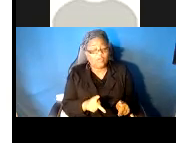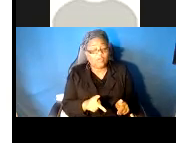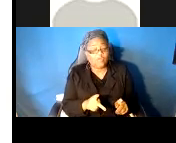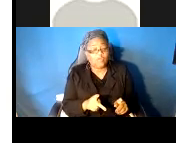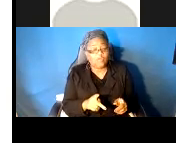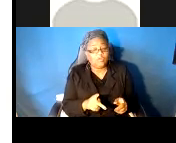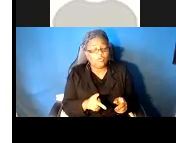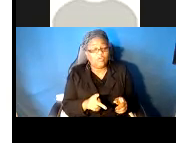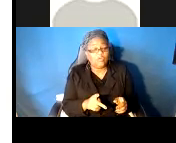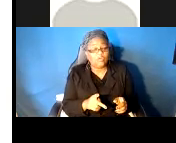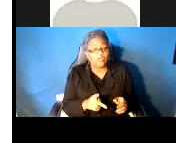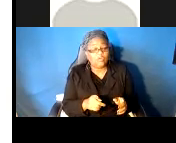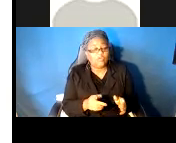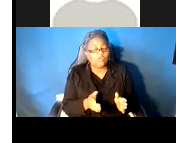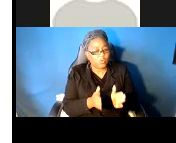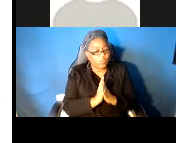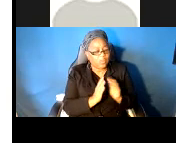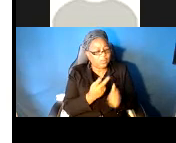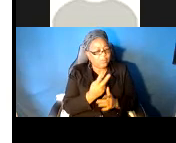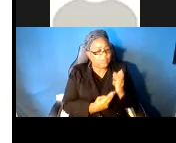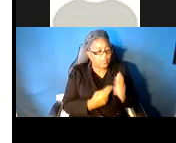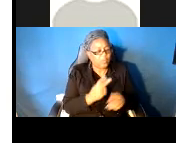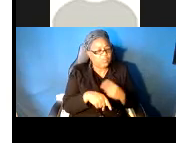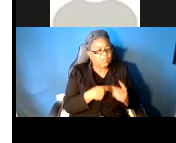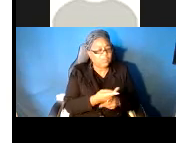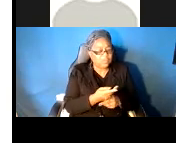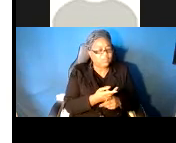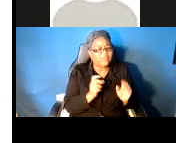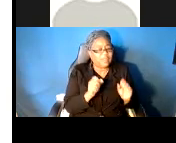Yes, absolutely,